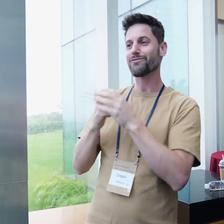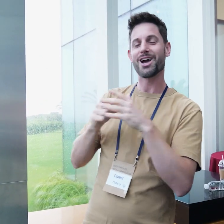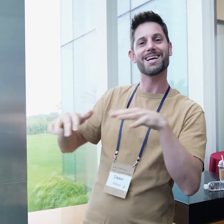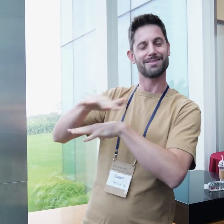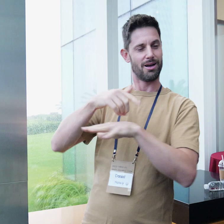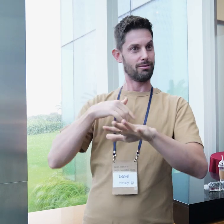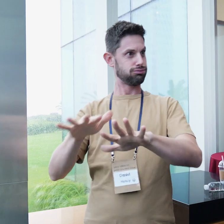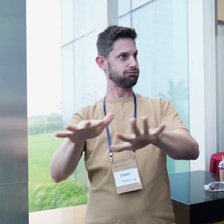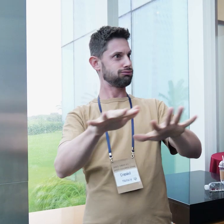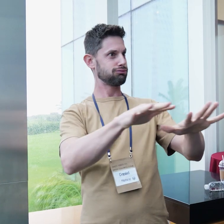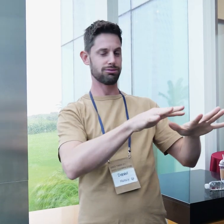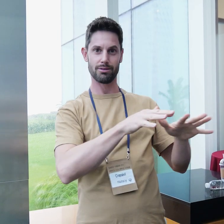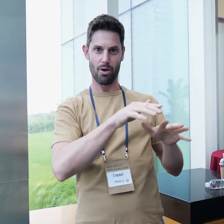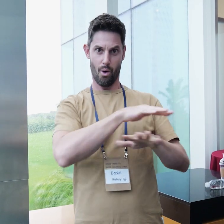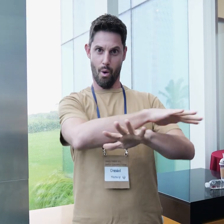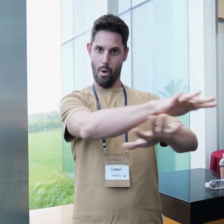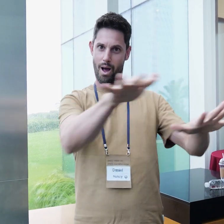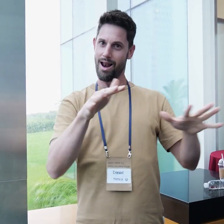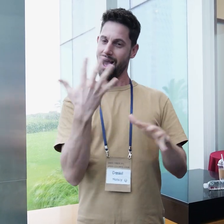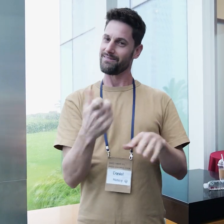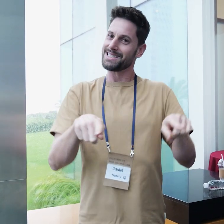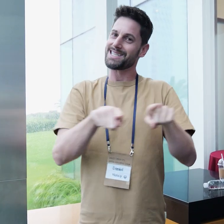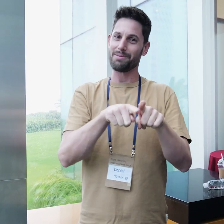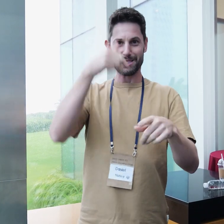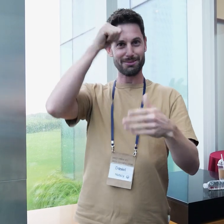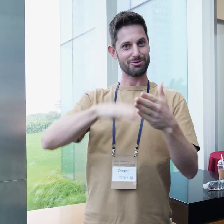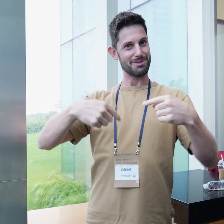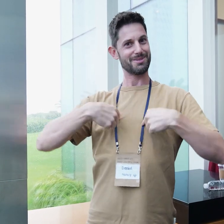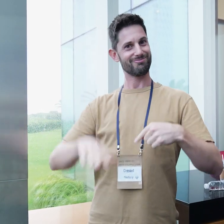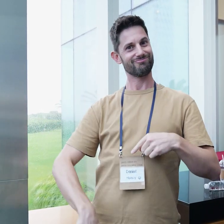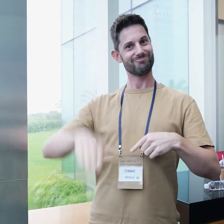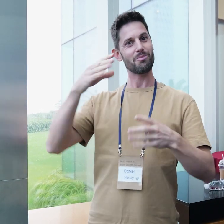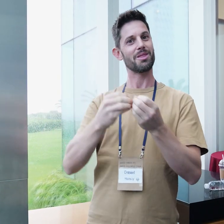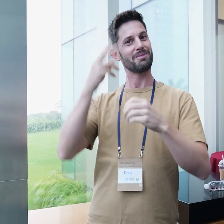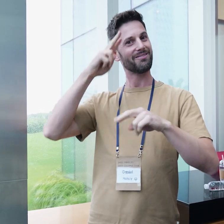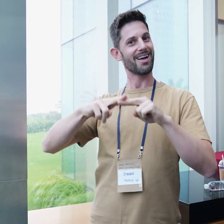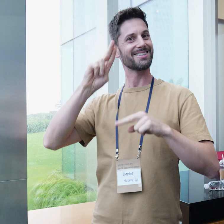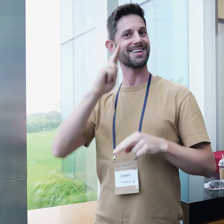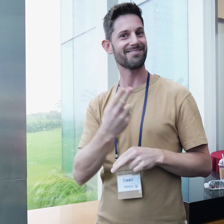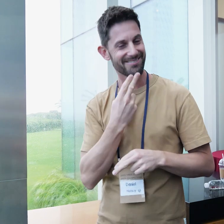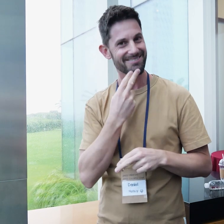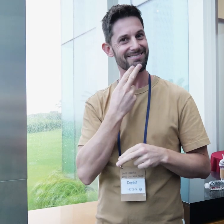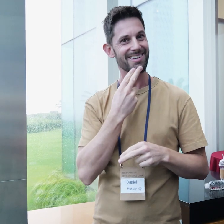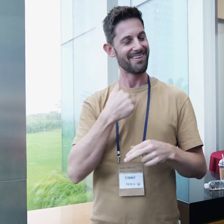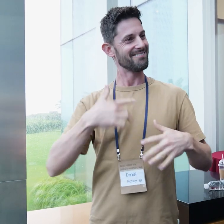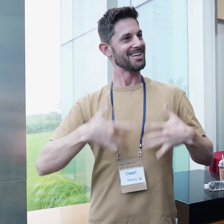unlike Australia, where there are less CODAs. It was great to be in an environment where we had a shared experience